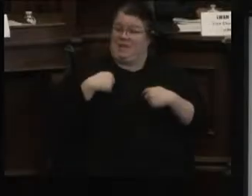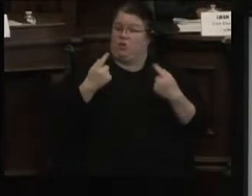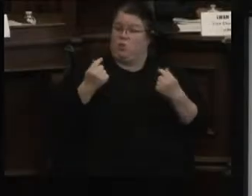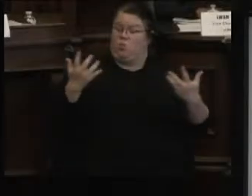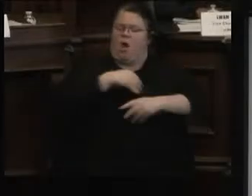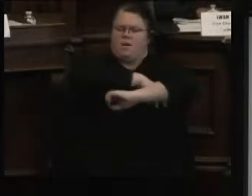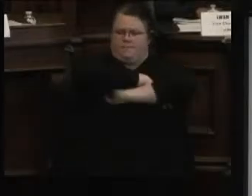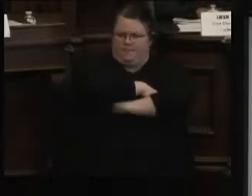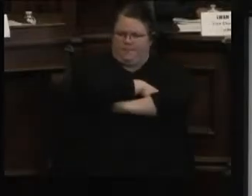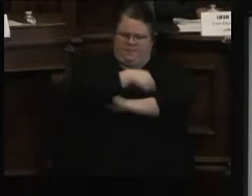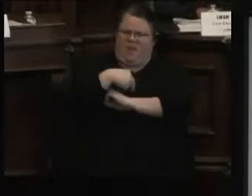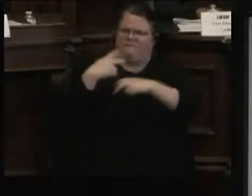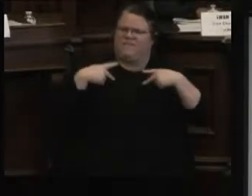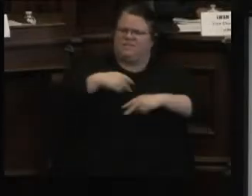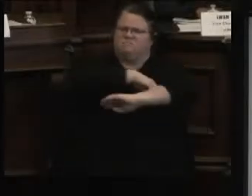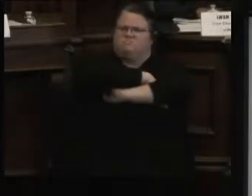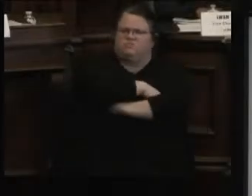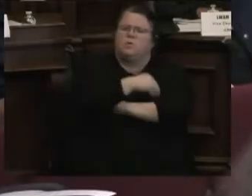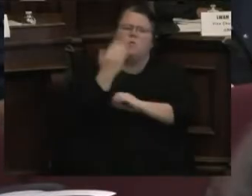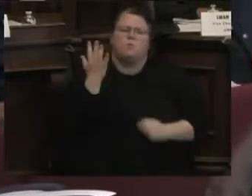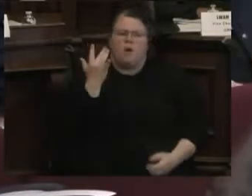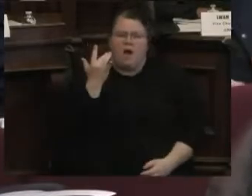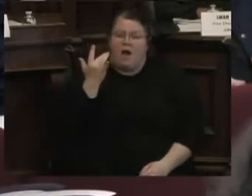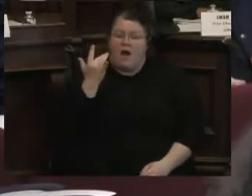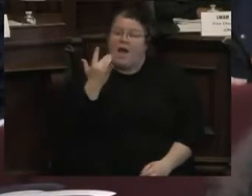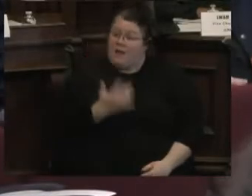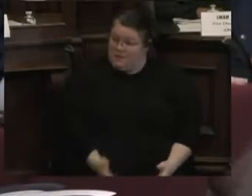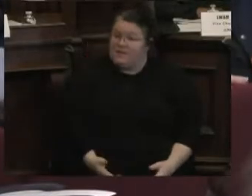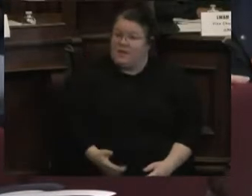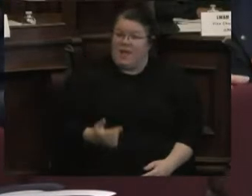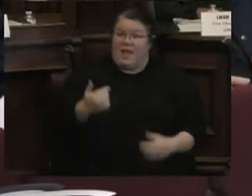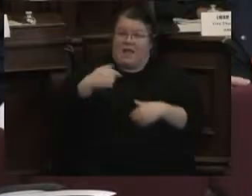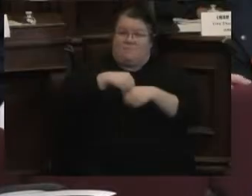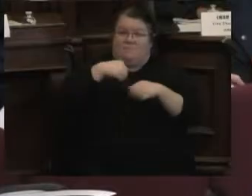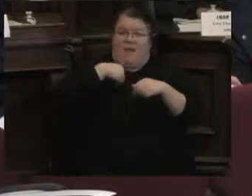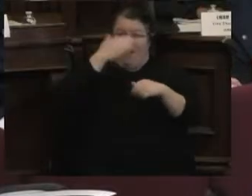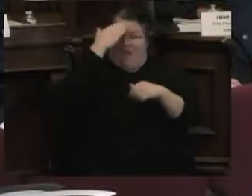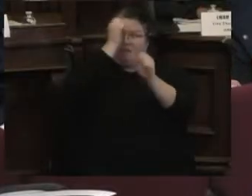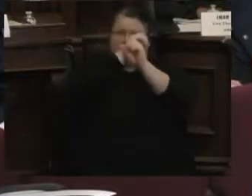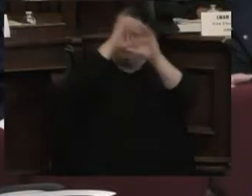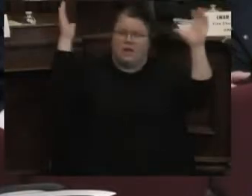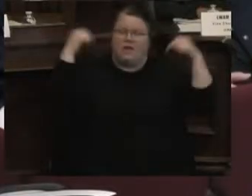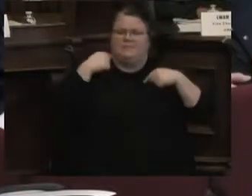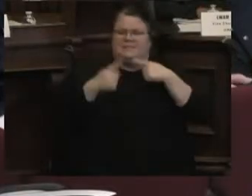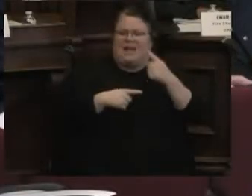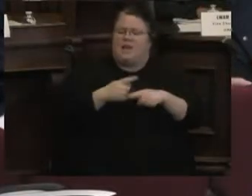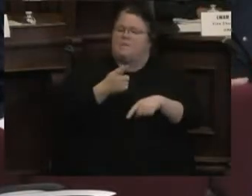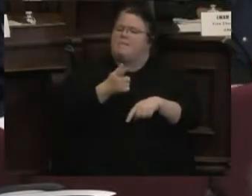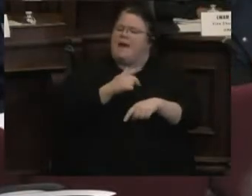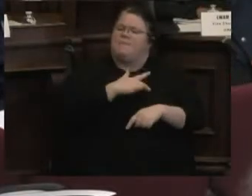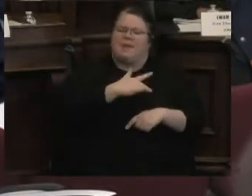that people don't understand is they often see me with my hands